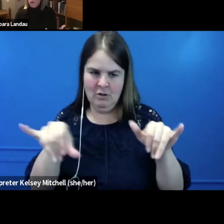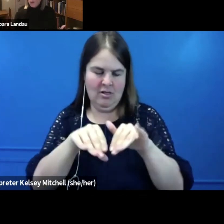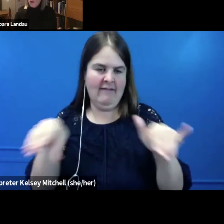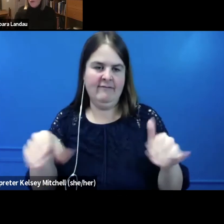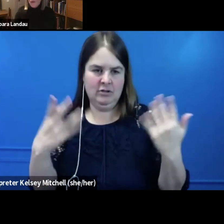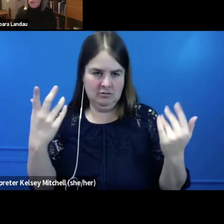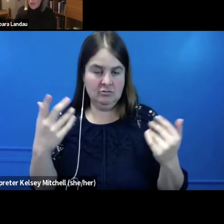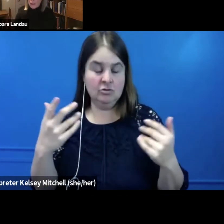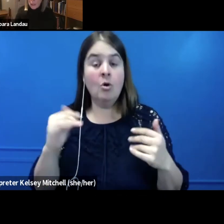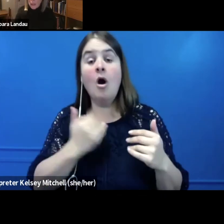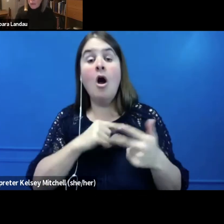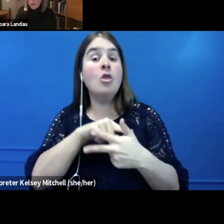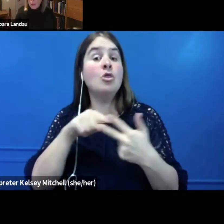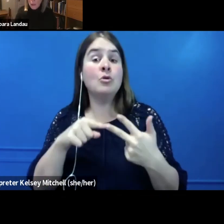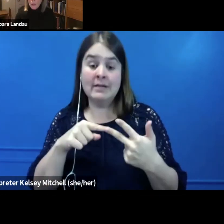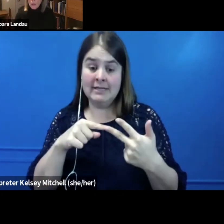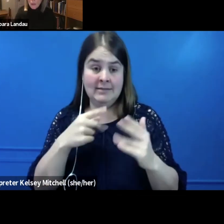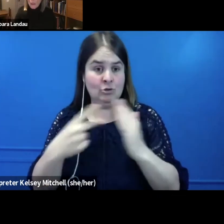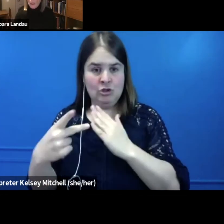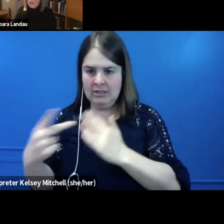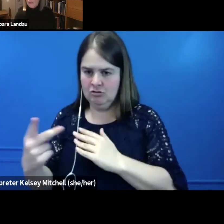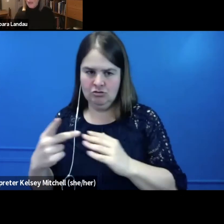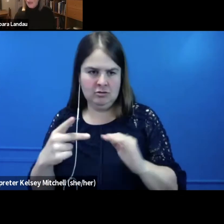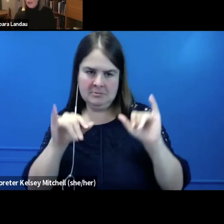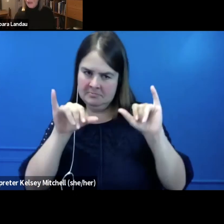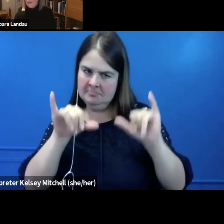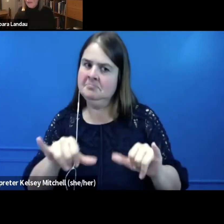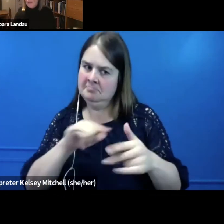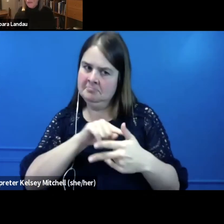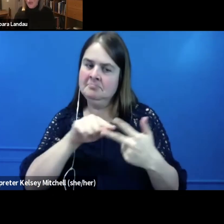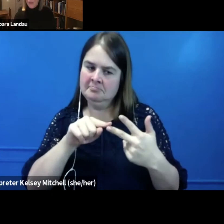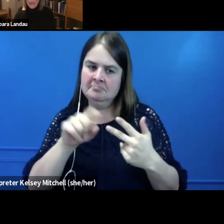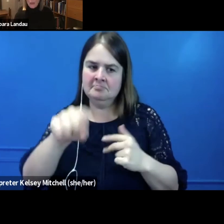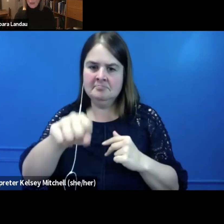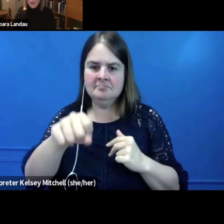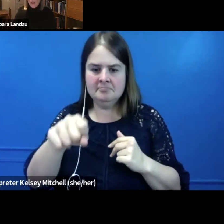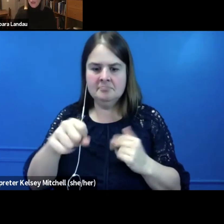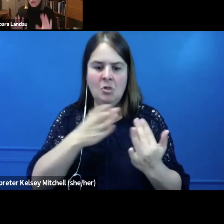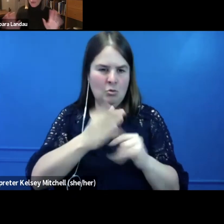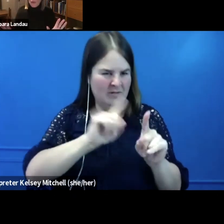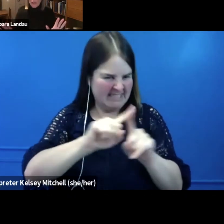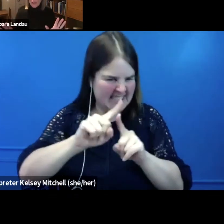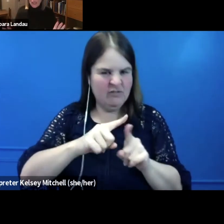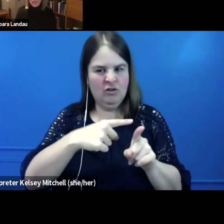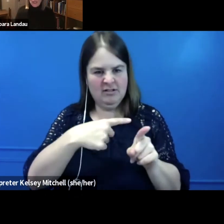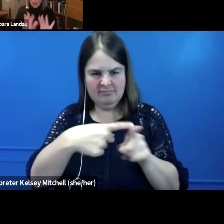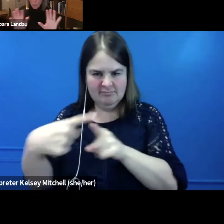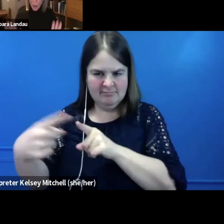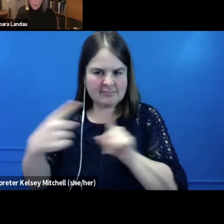true over these vastly different um um